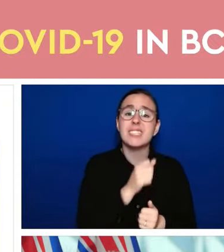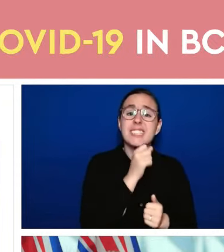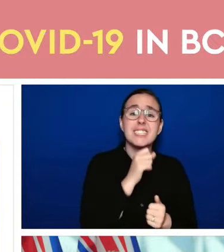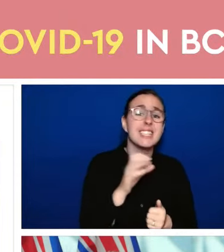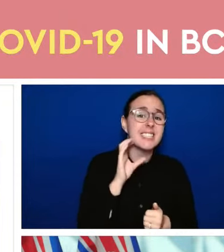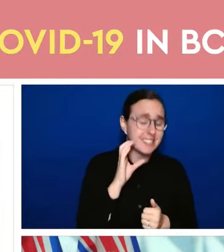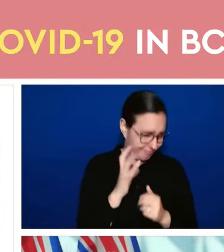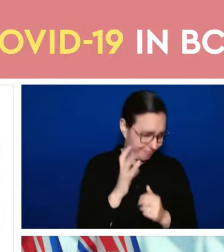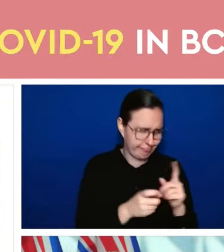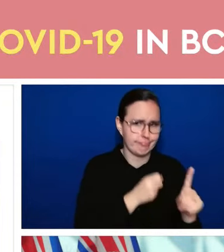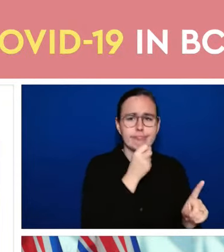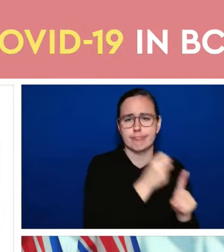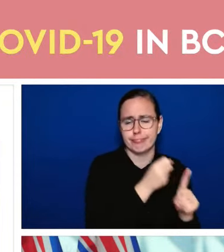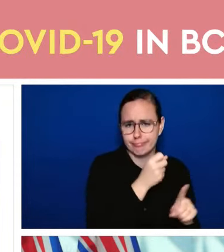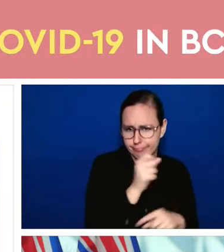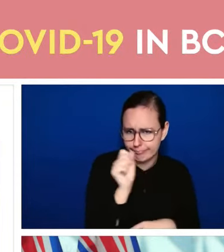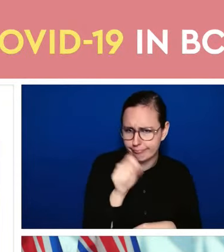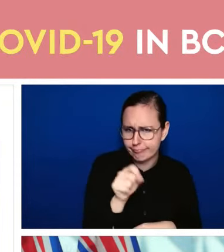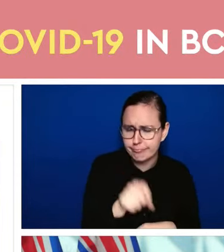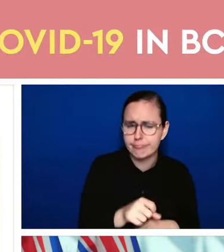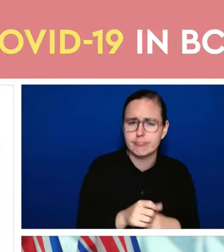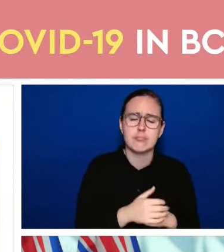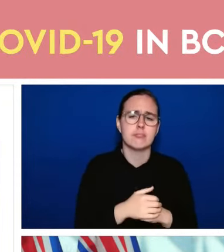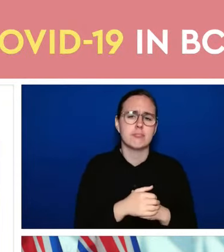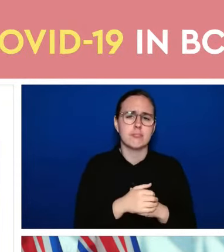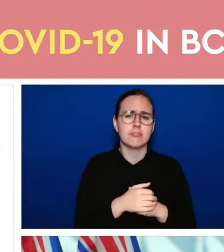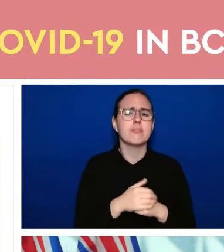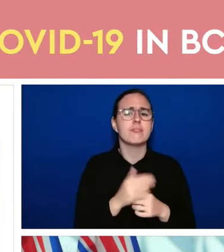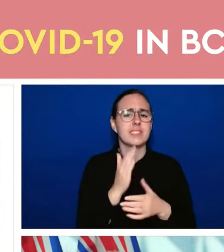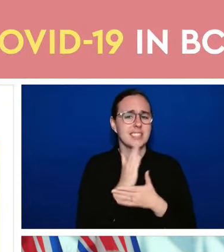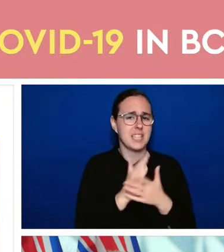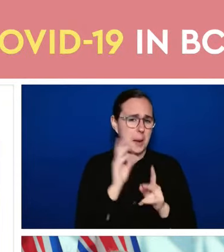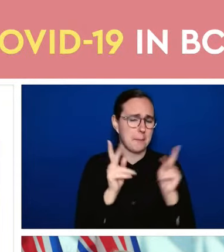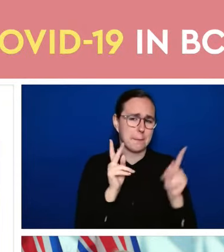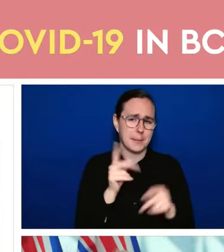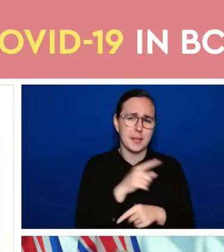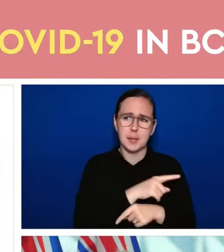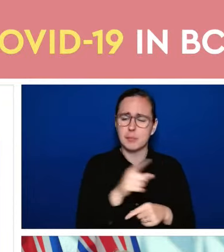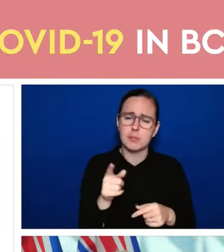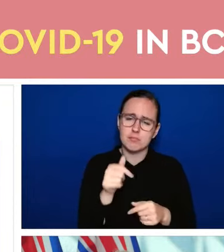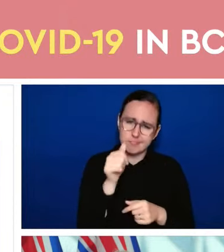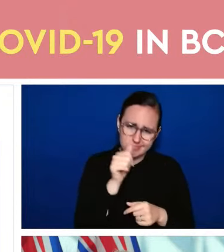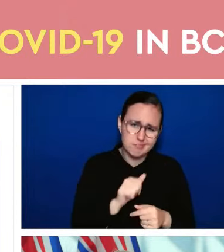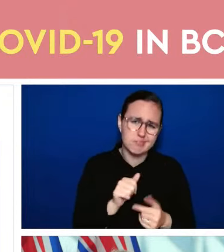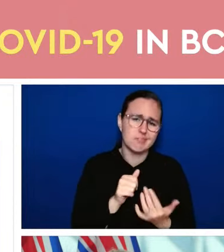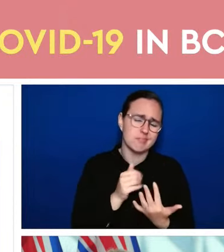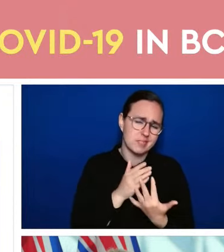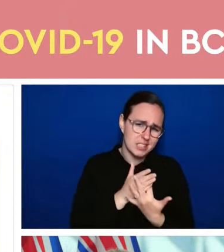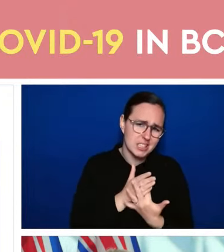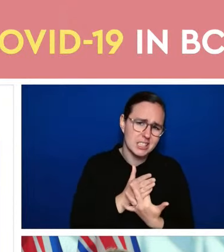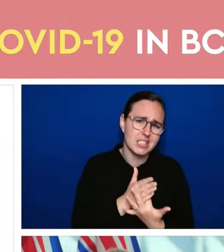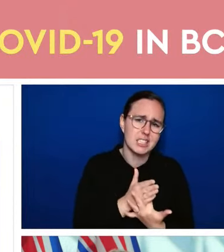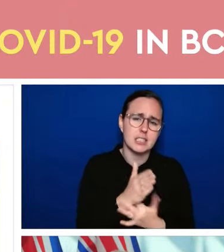individuals was extremely hard. If we don't we want to find that